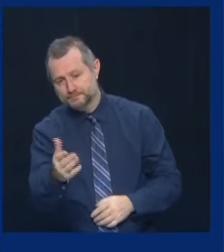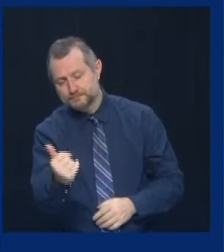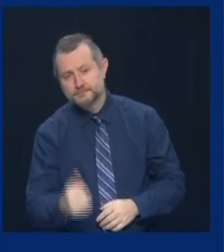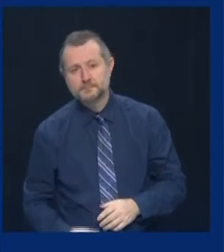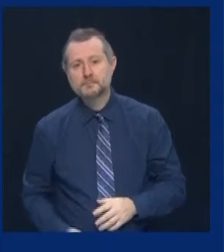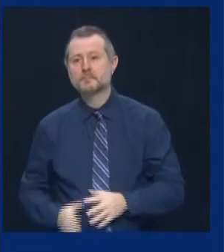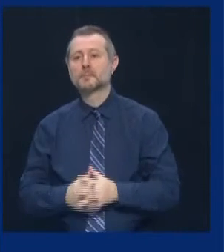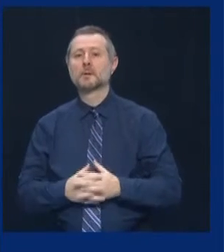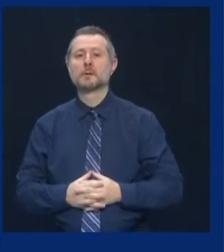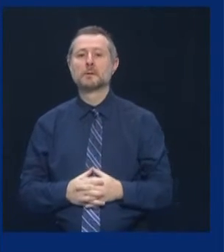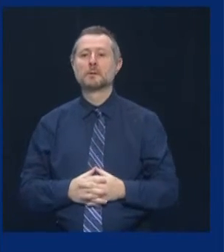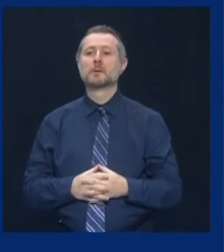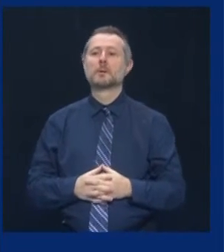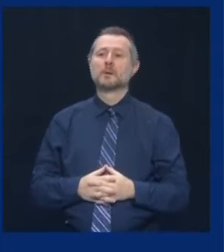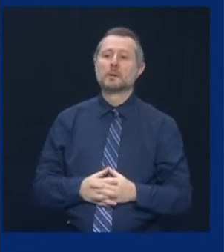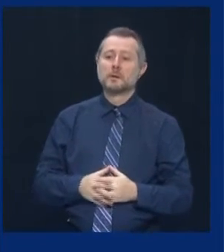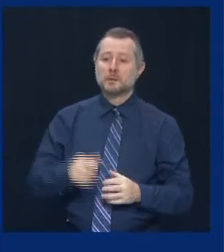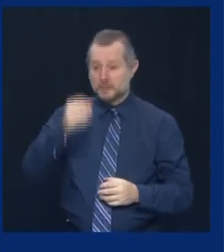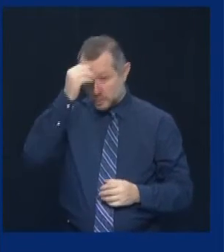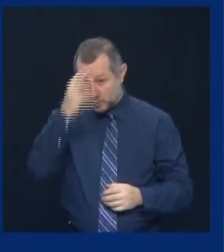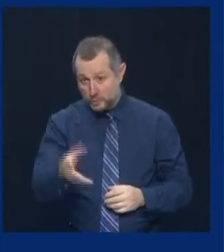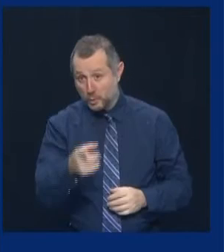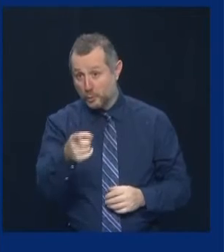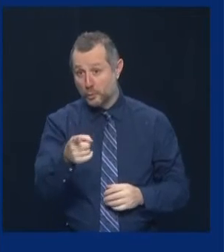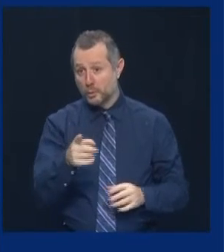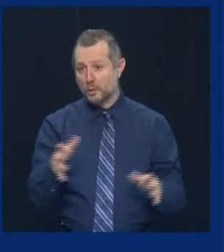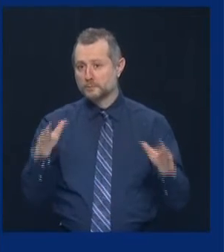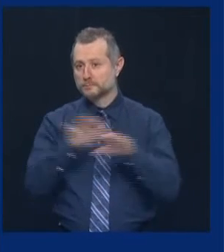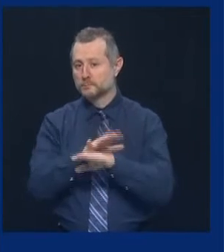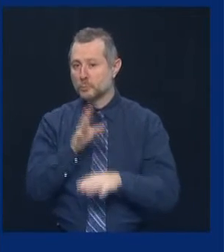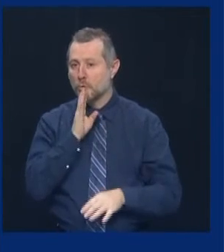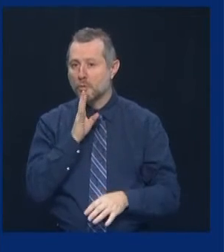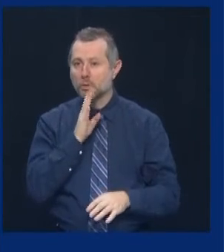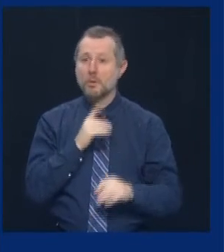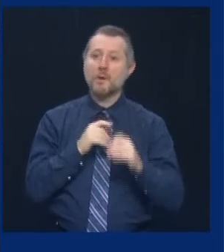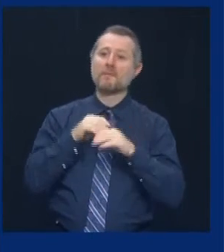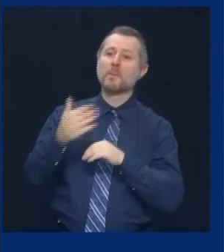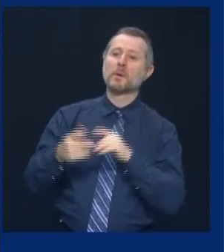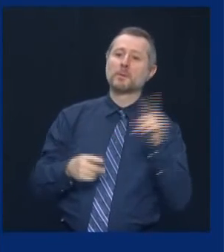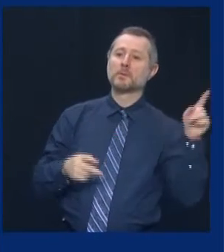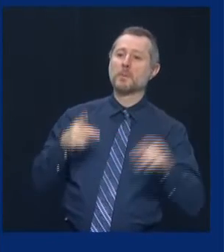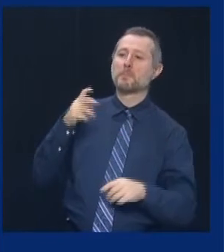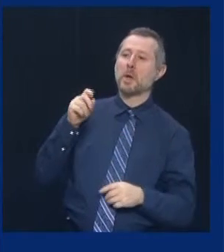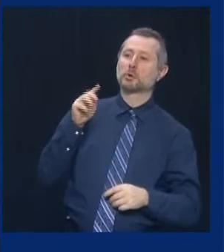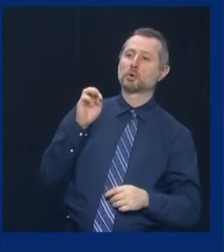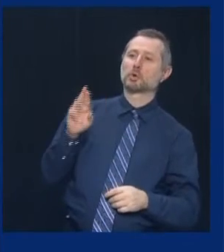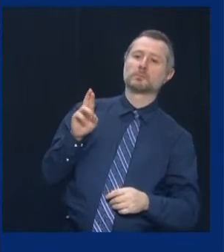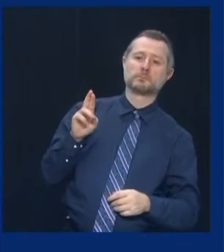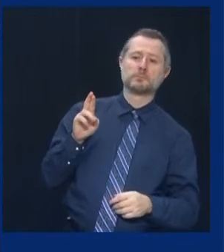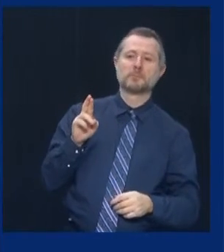DECADES. NEXT QUESTION, OPERATOR.